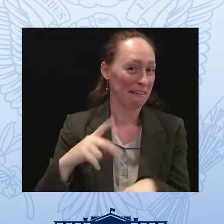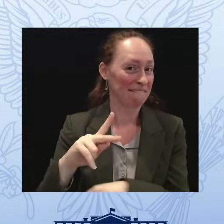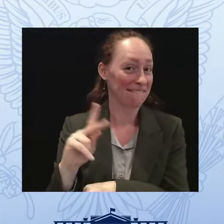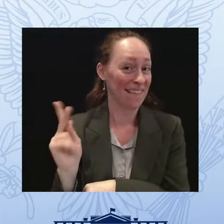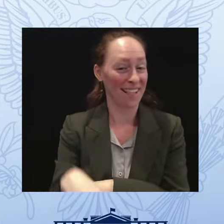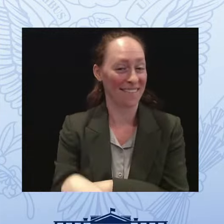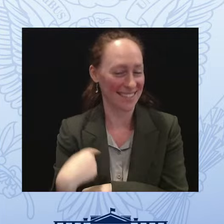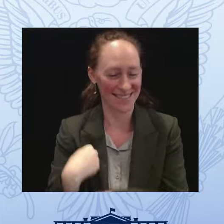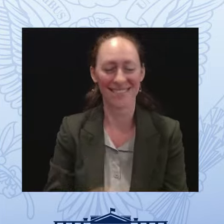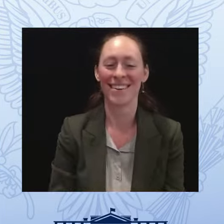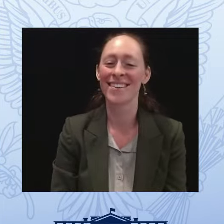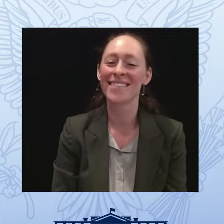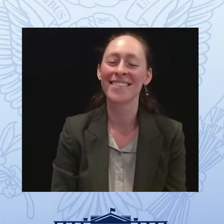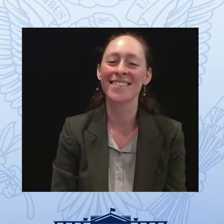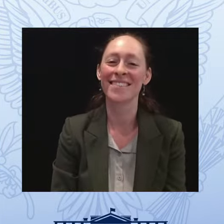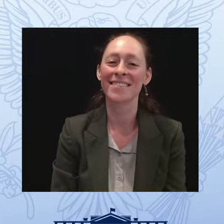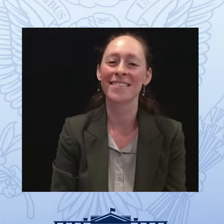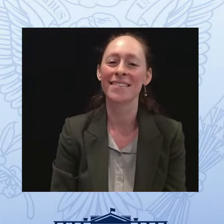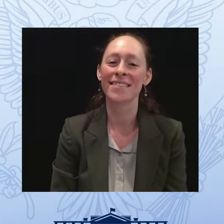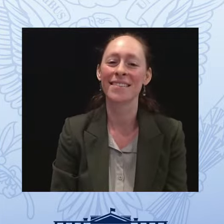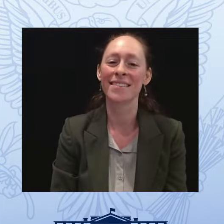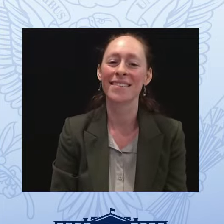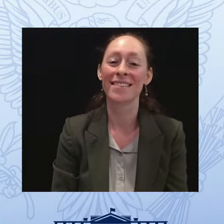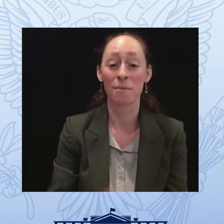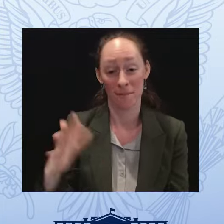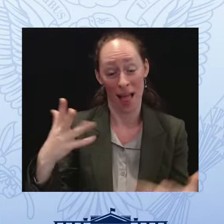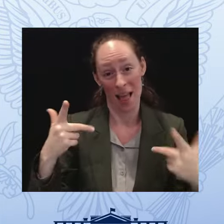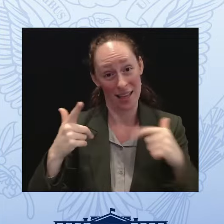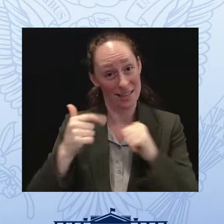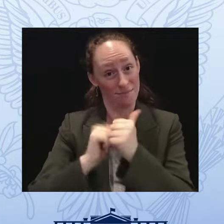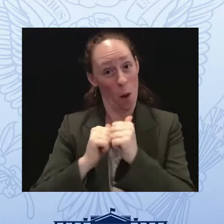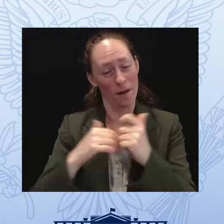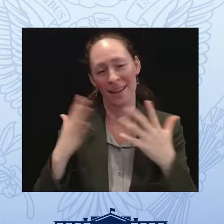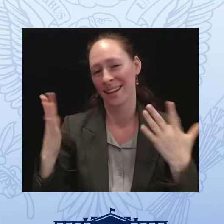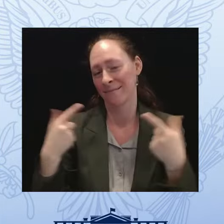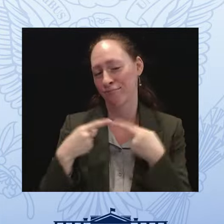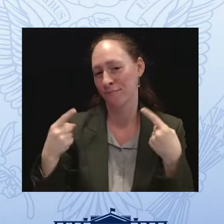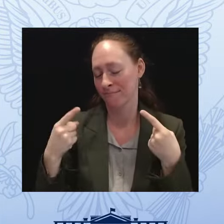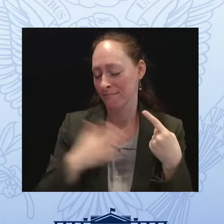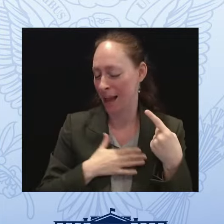So anyway, so this is Pittsburgh, which is a part of the new White House